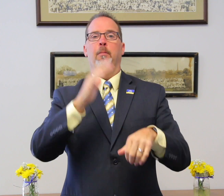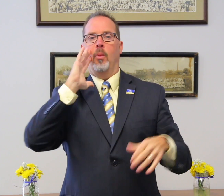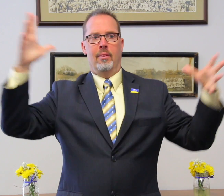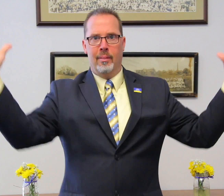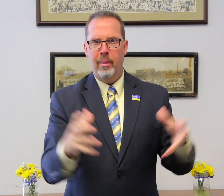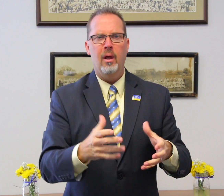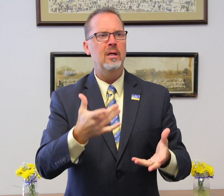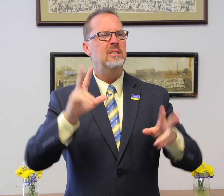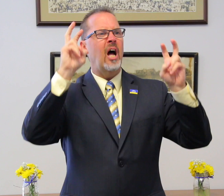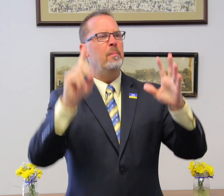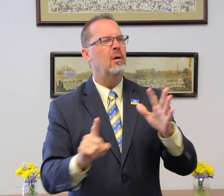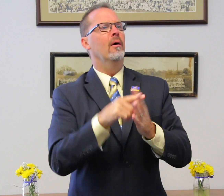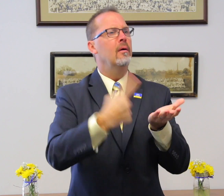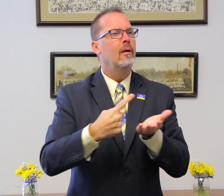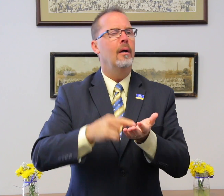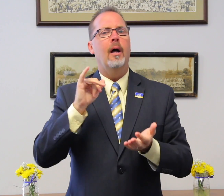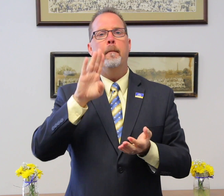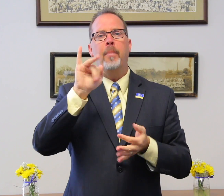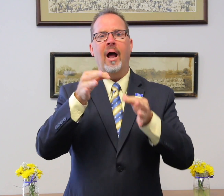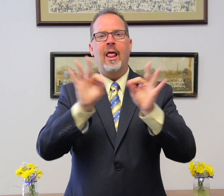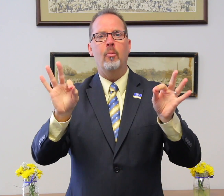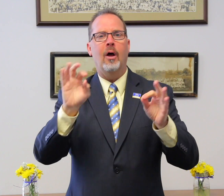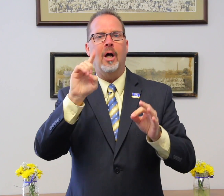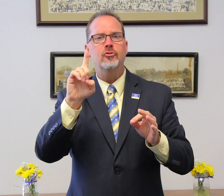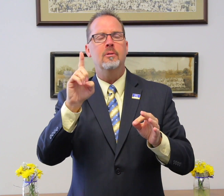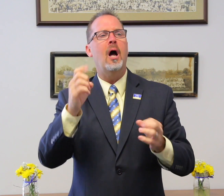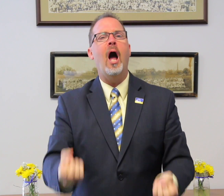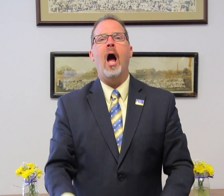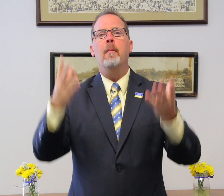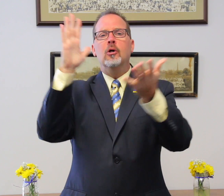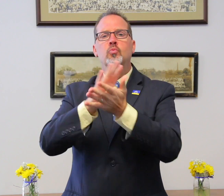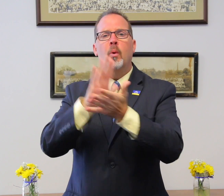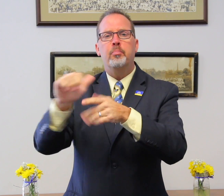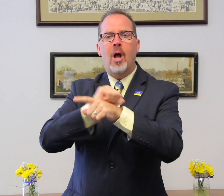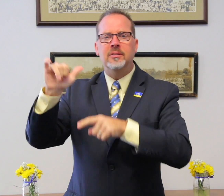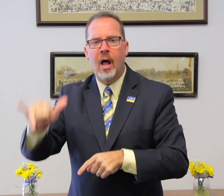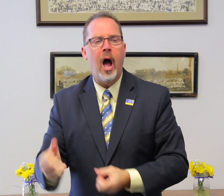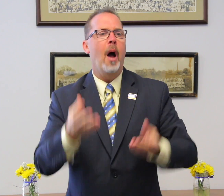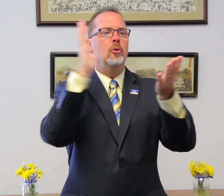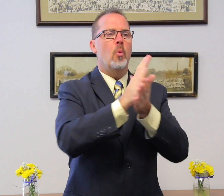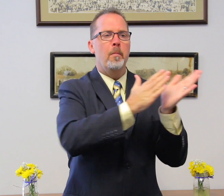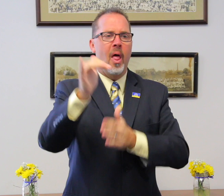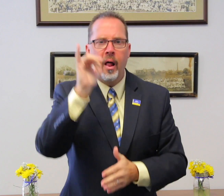getting together and the topic for this year's meeting is bilingual education. We will be looking at how many schools are practicing that and how many schools are